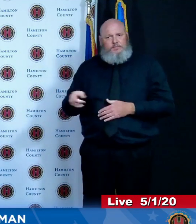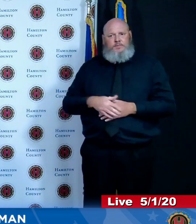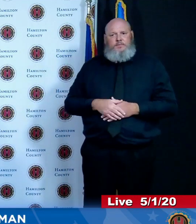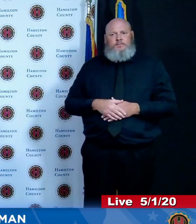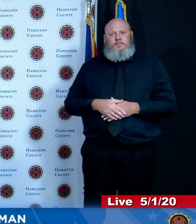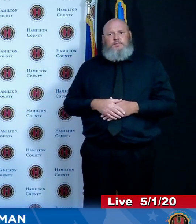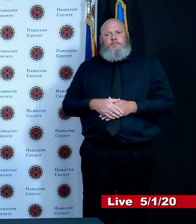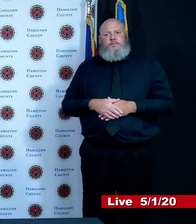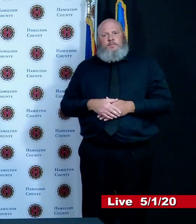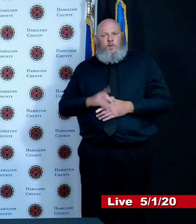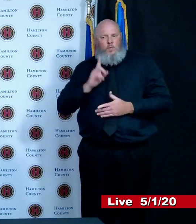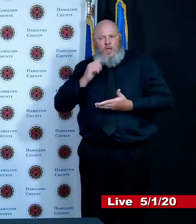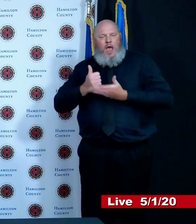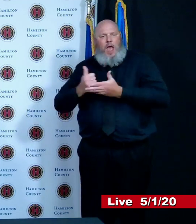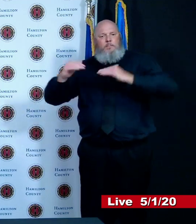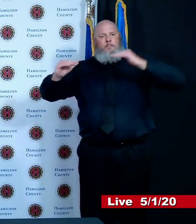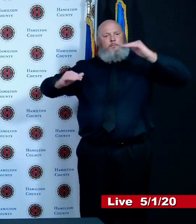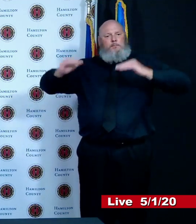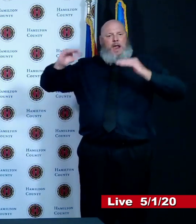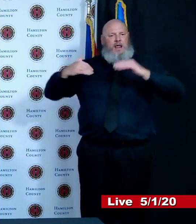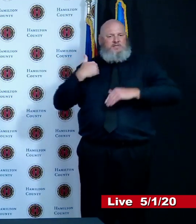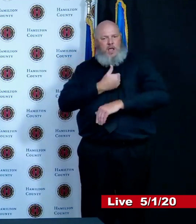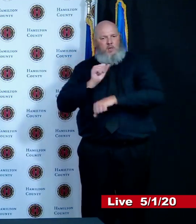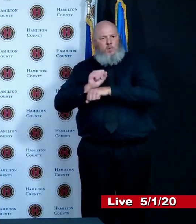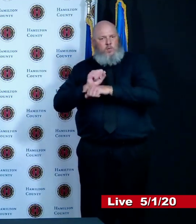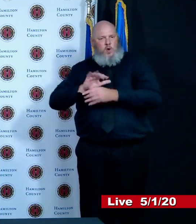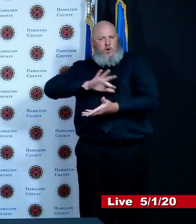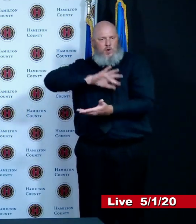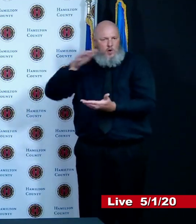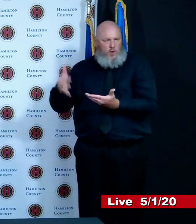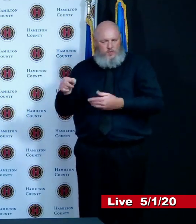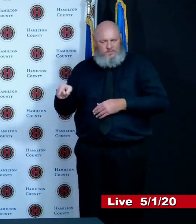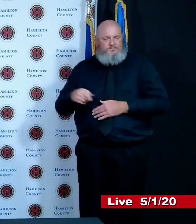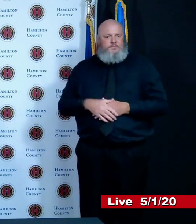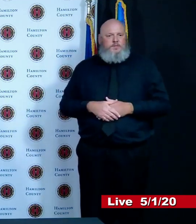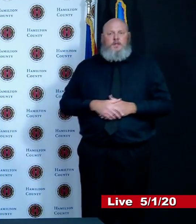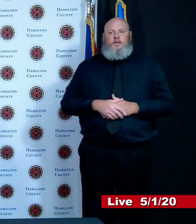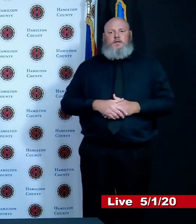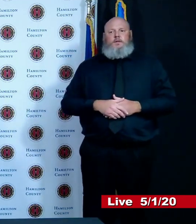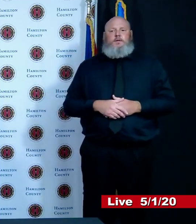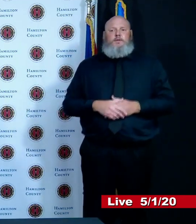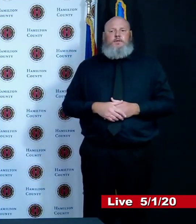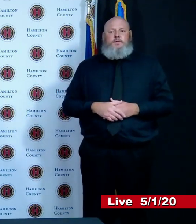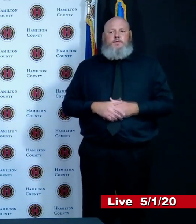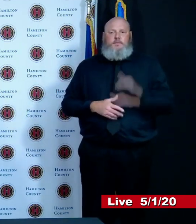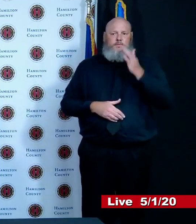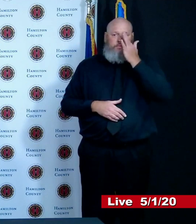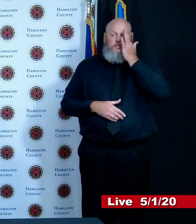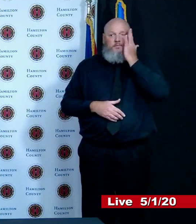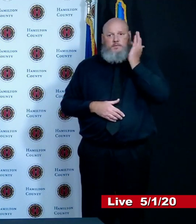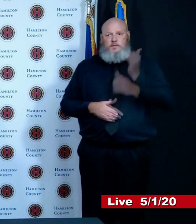what right now it's the threshold for like determining who is worthy of